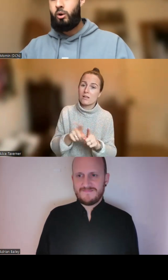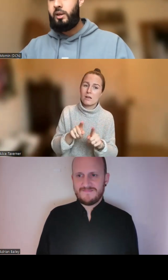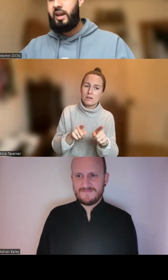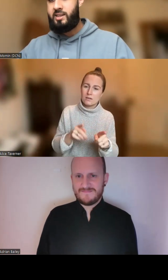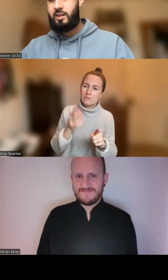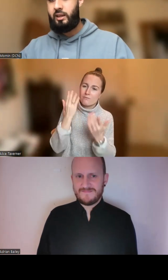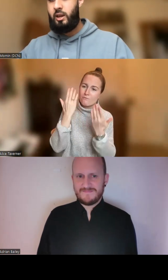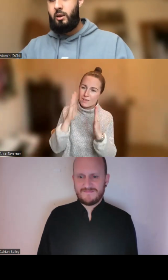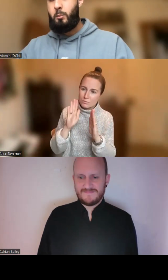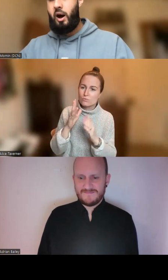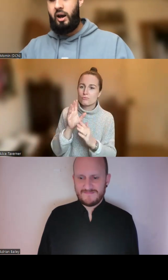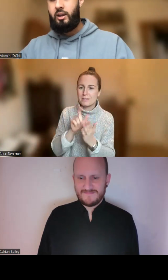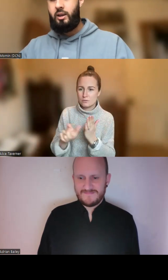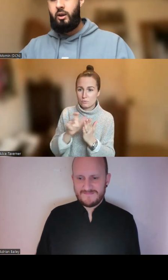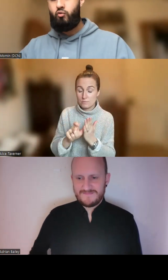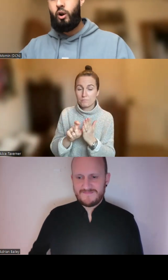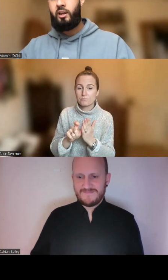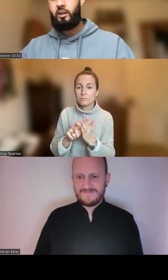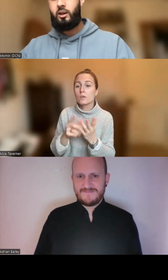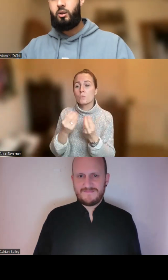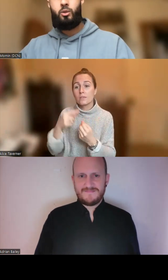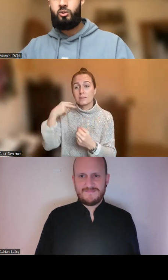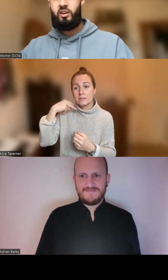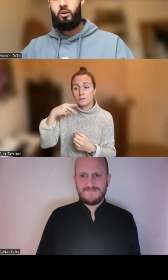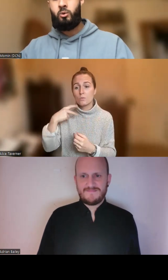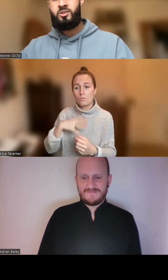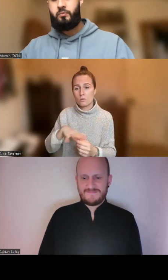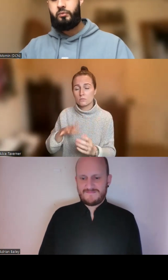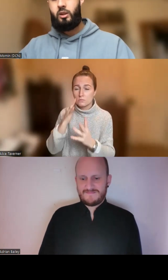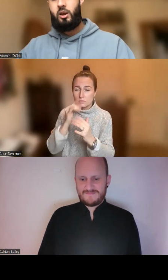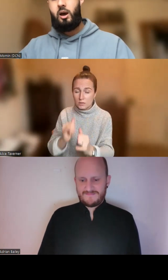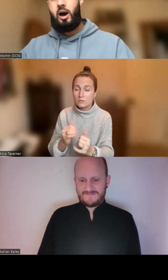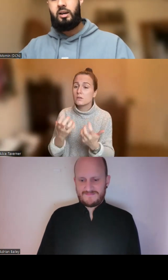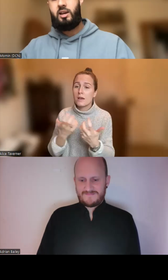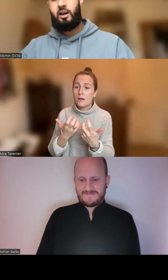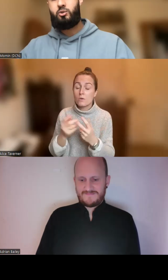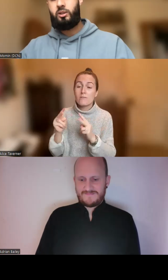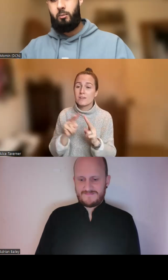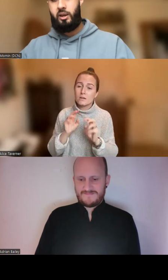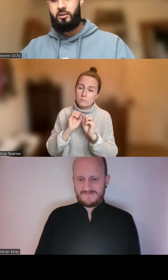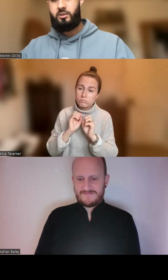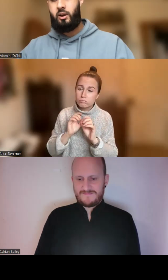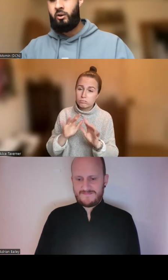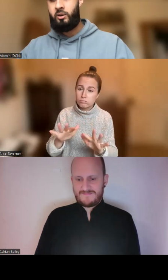You want to be testing by running those videos as actual campaigns on--